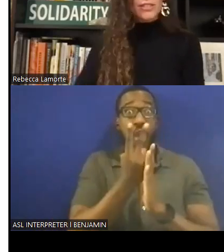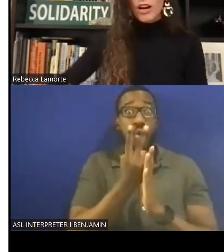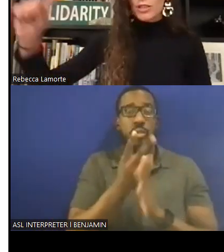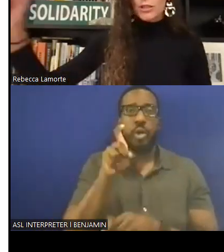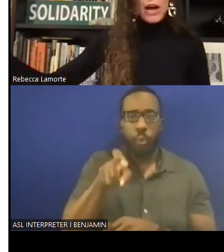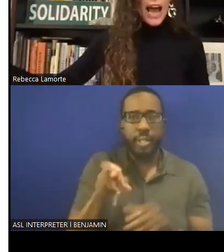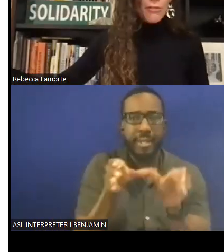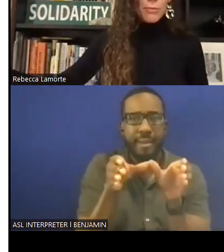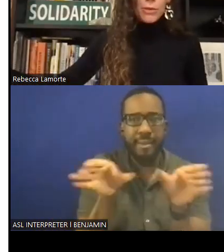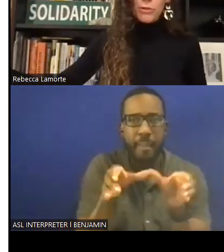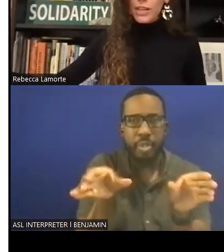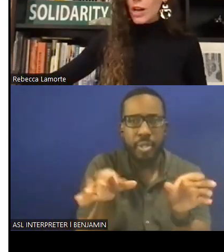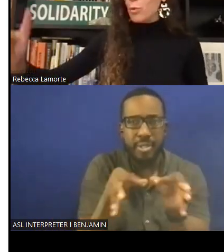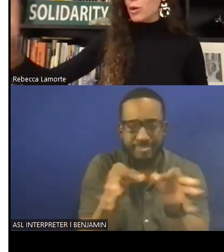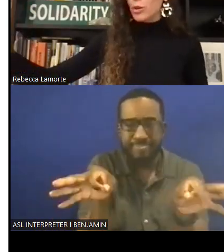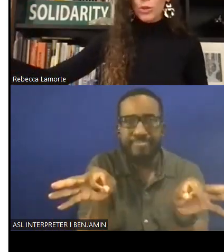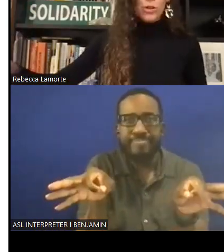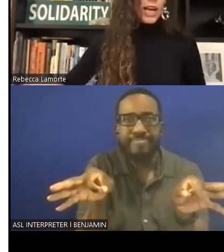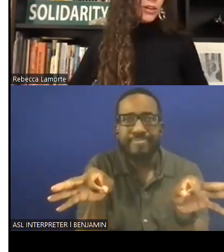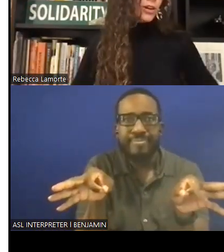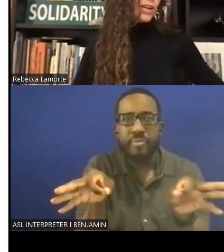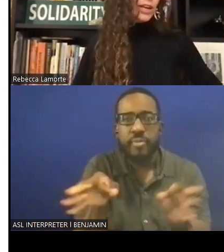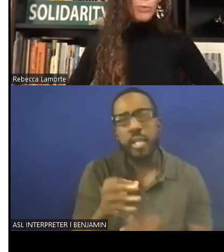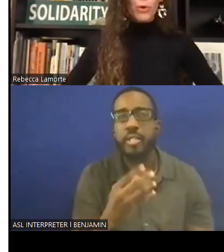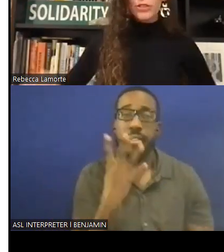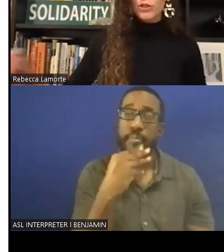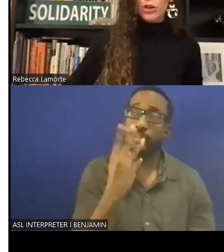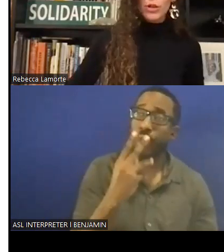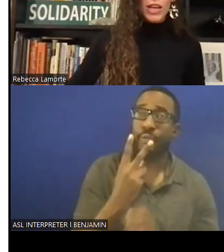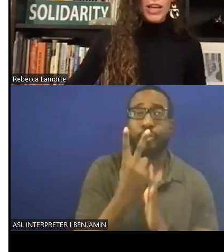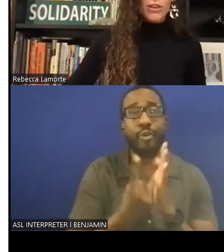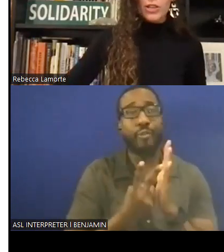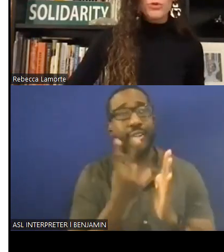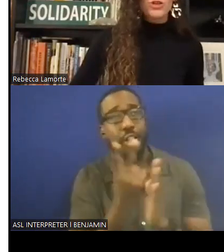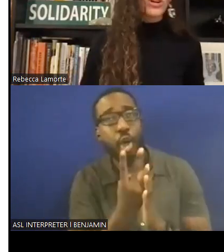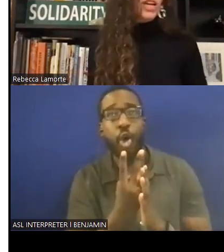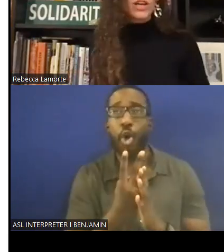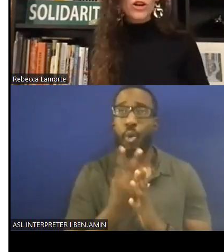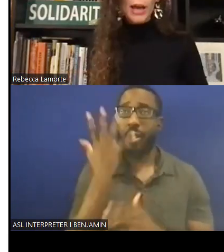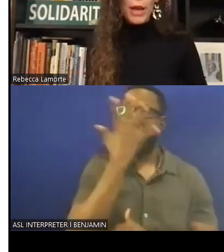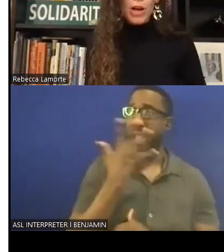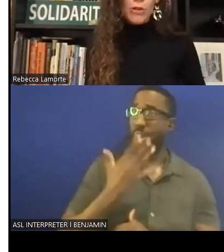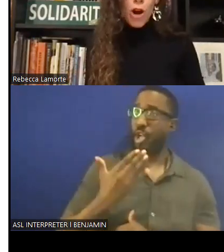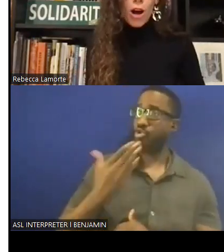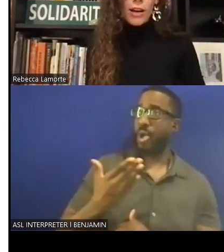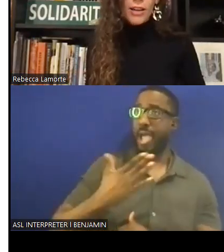It's not just about having a beautiful video where you look great and you're hitting your points and you're communicating your issue and you're kicking your campaign off strong.